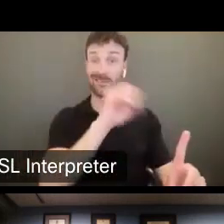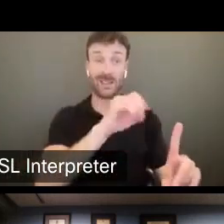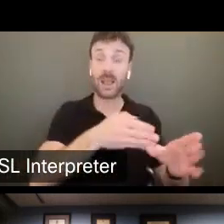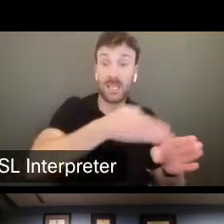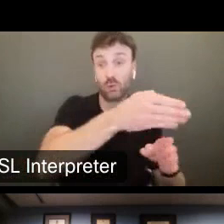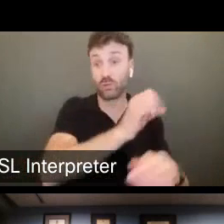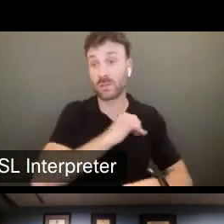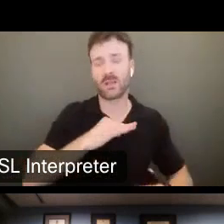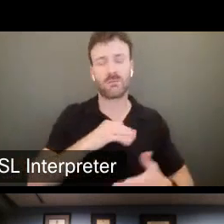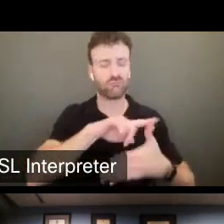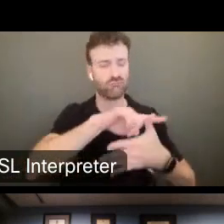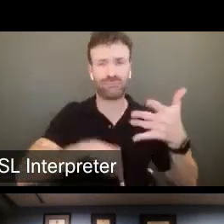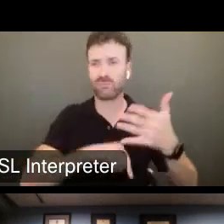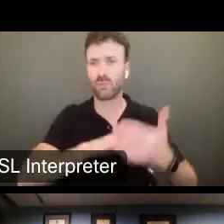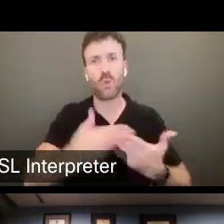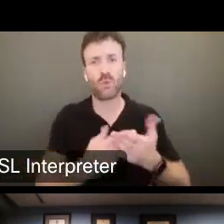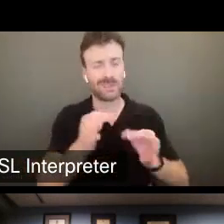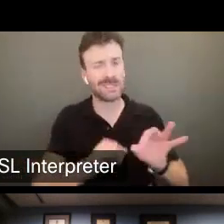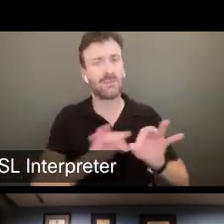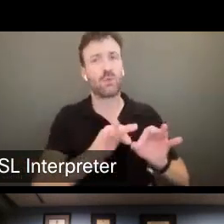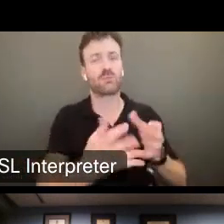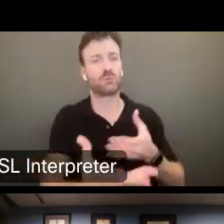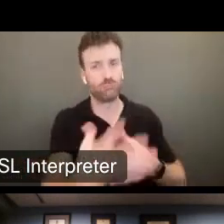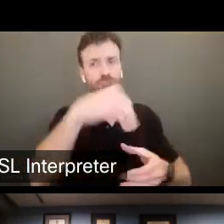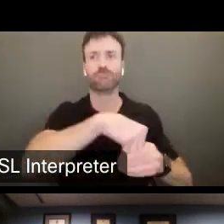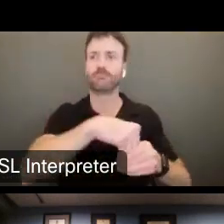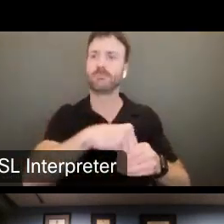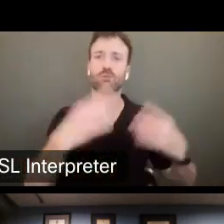that contribute to achieving this accessibility.